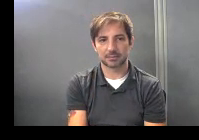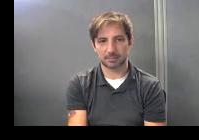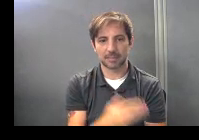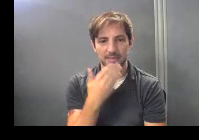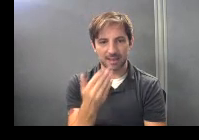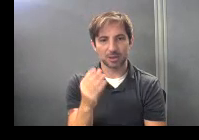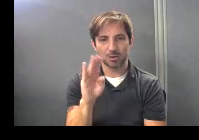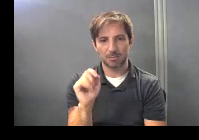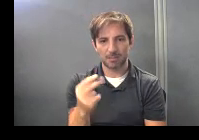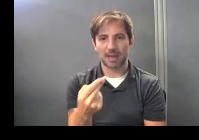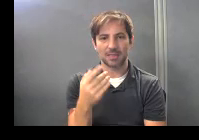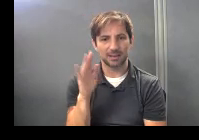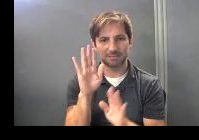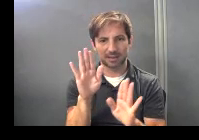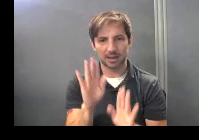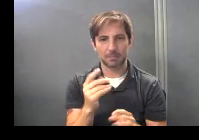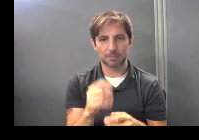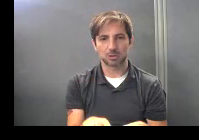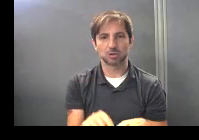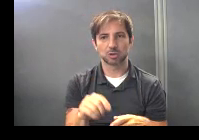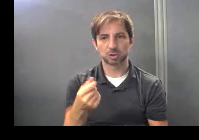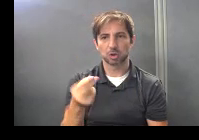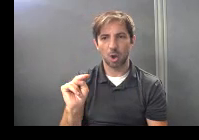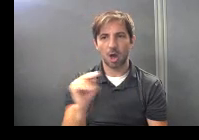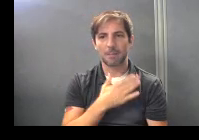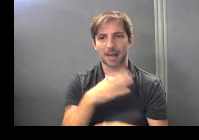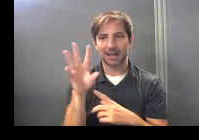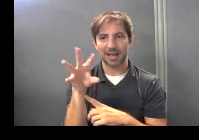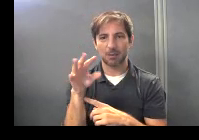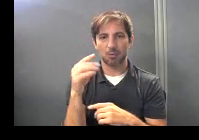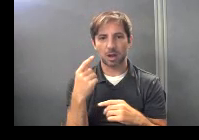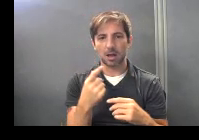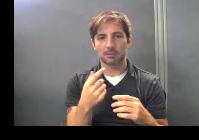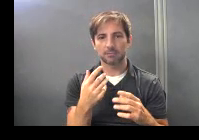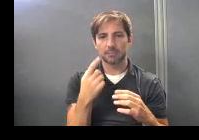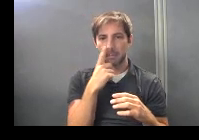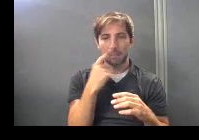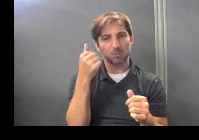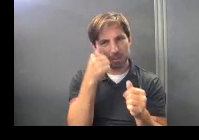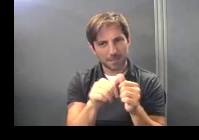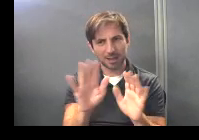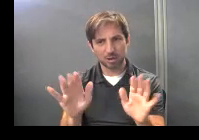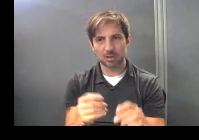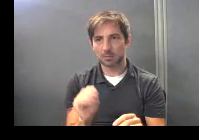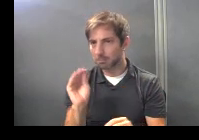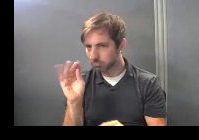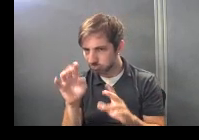I'LL TURN MY CAMERA ON FOR A MINUTE WHILE I CHAT WITH YOU. THIS IS A REMINDER TO THROW SOME QUESTIONS IN THE Q&A BOX.